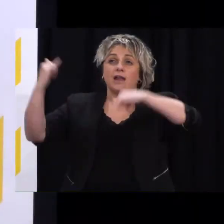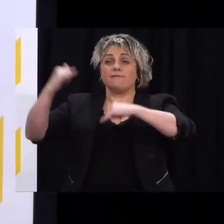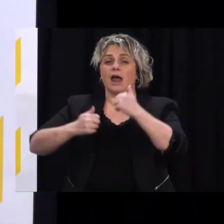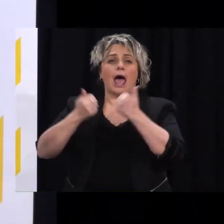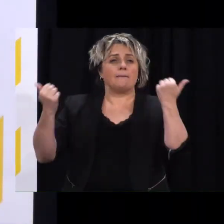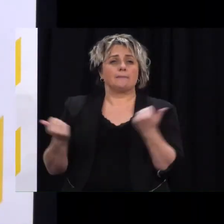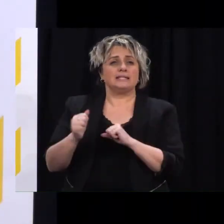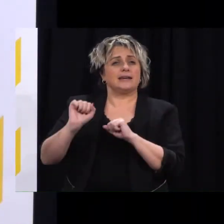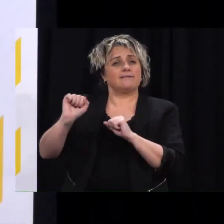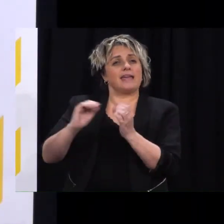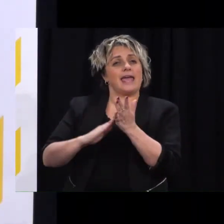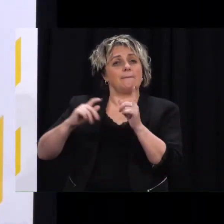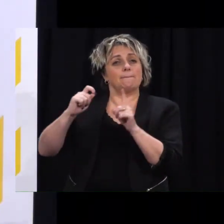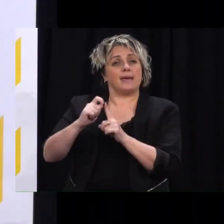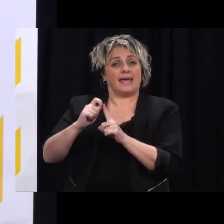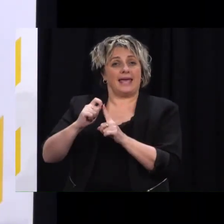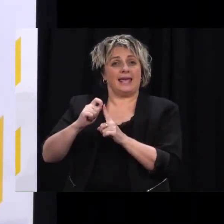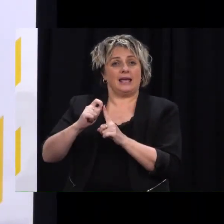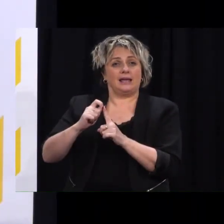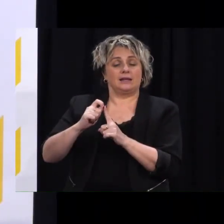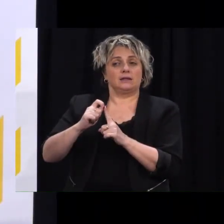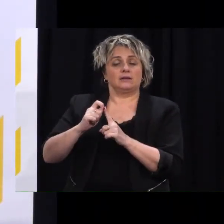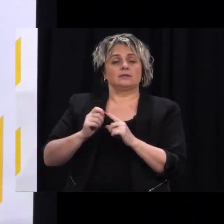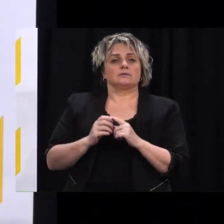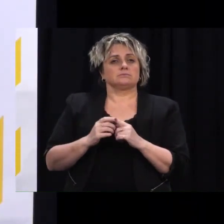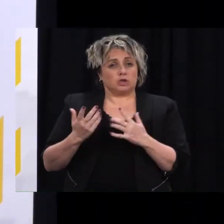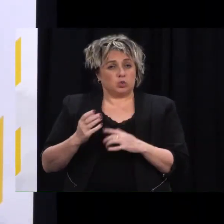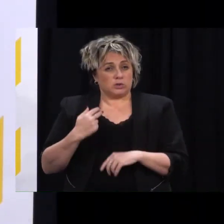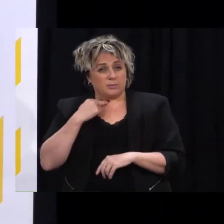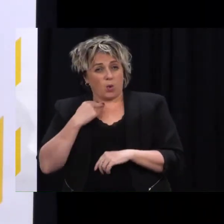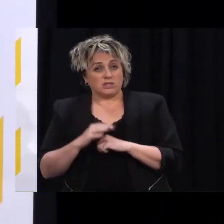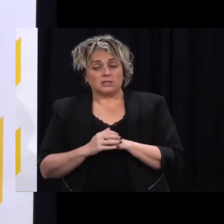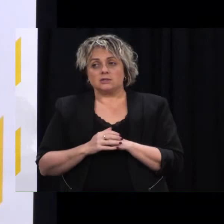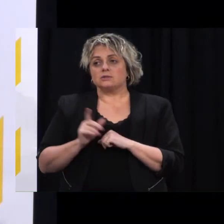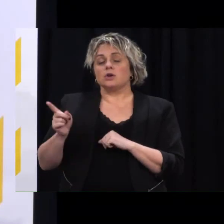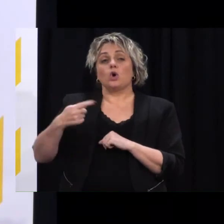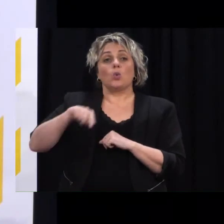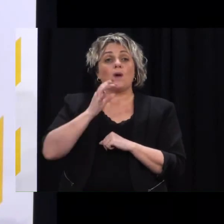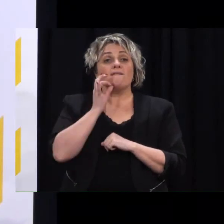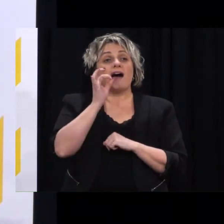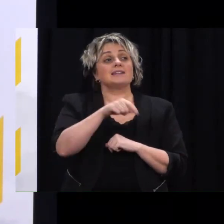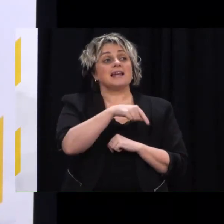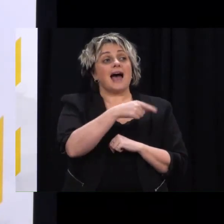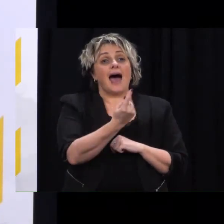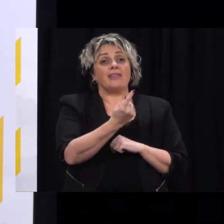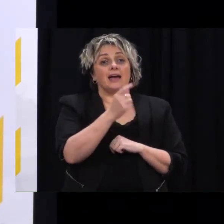let you come in Jenner -- Jenna and then Thomas. >> Just on